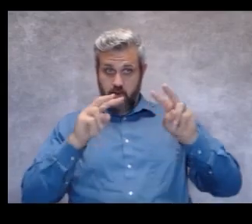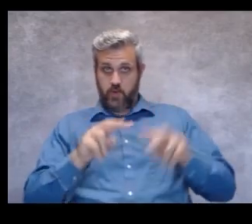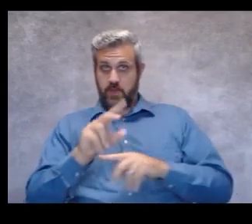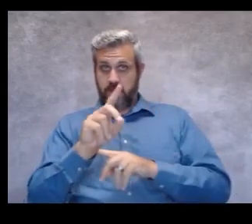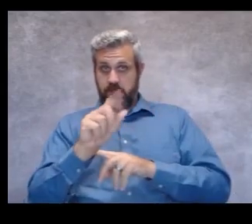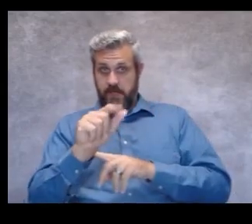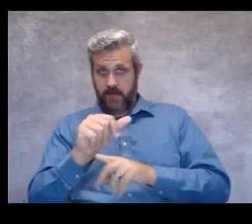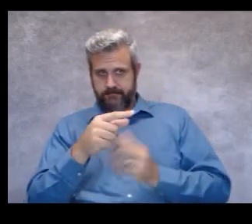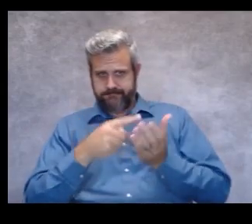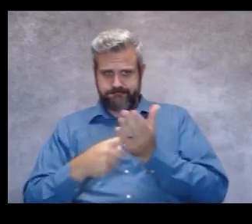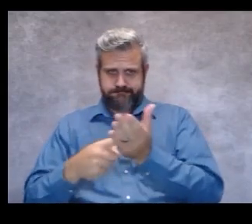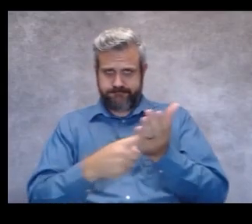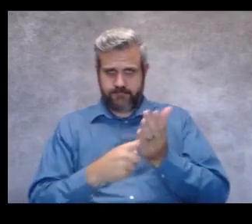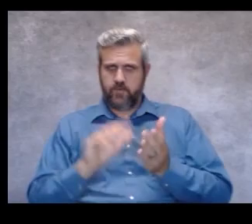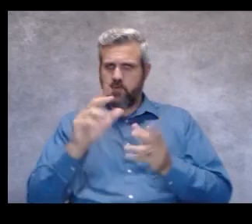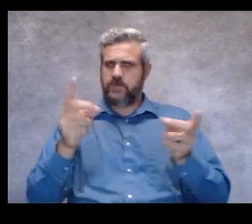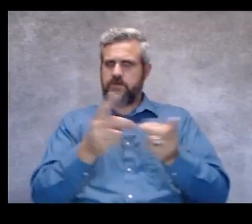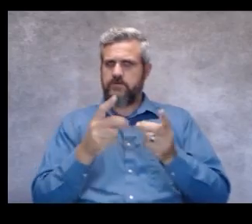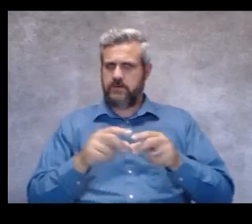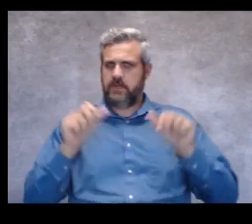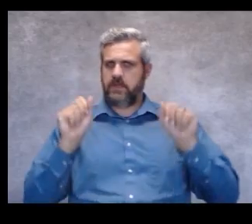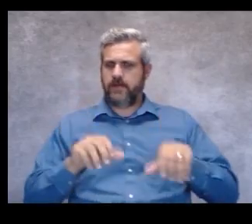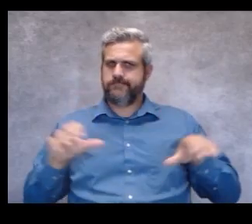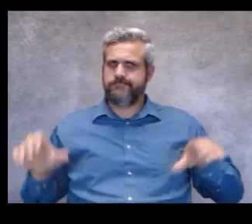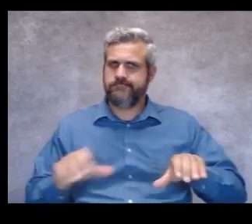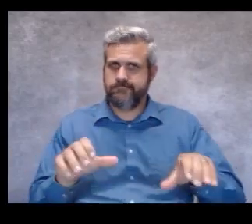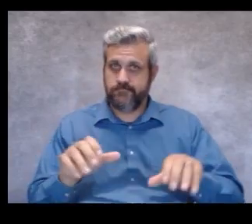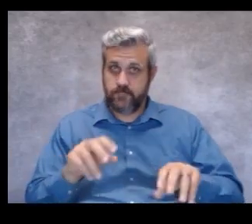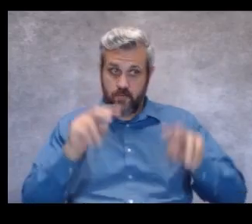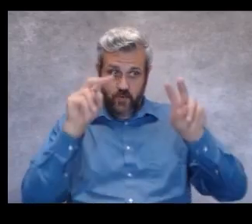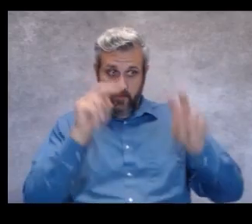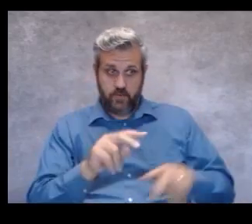is an activity that could be done in your district. Once you look at your